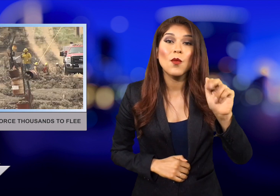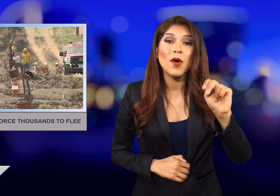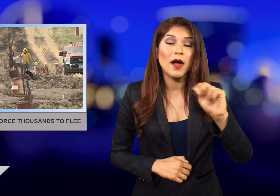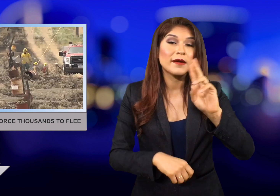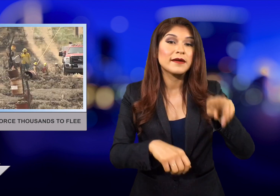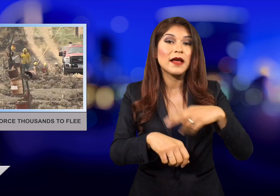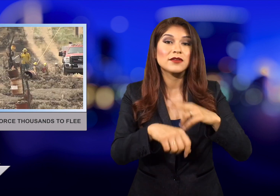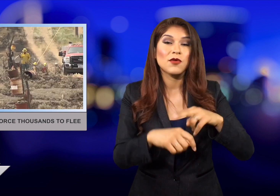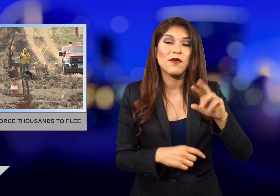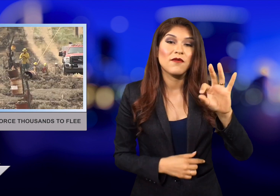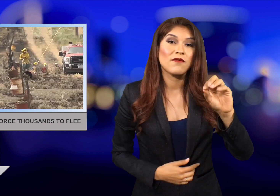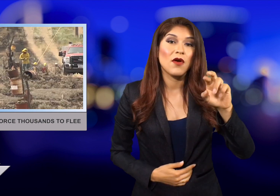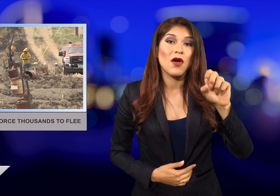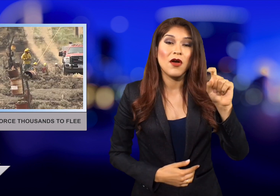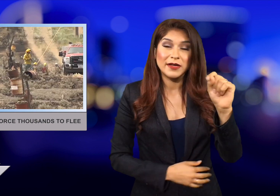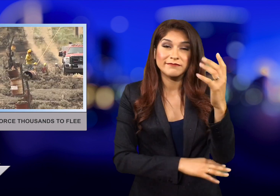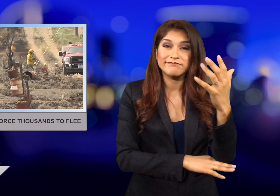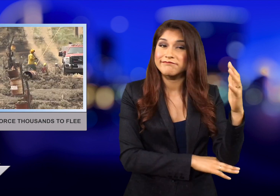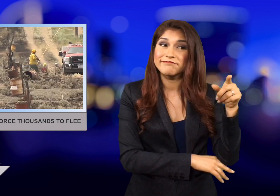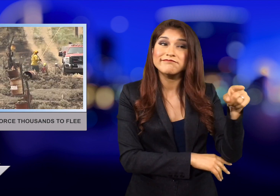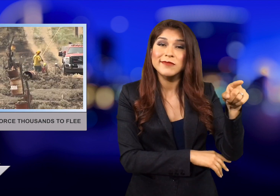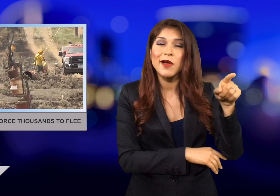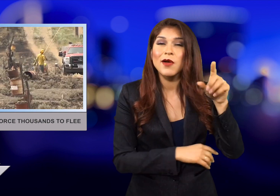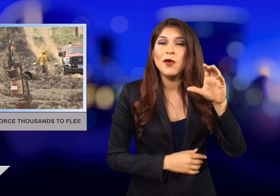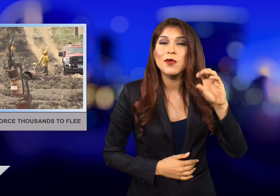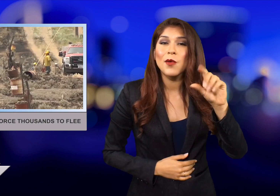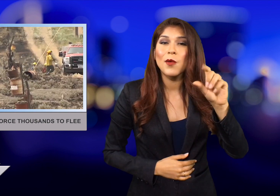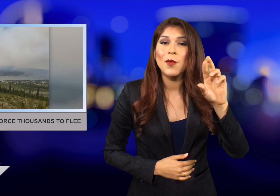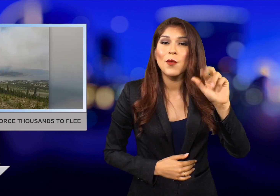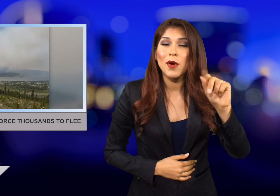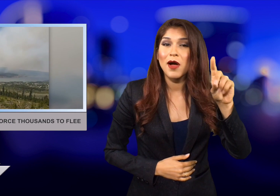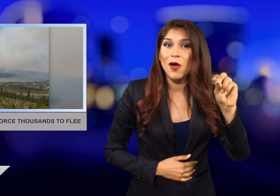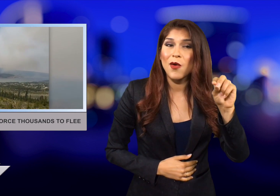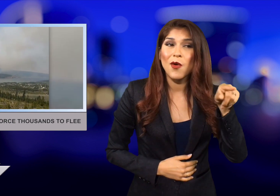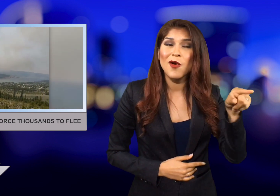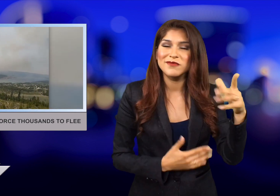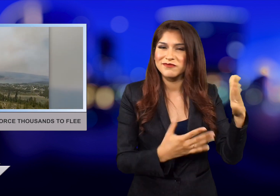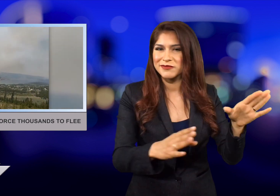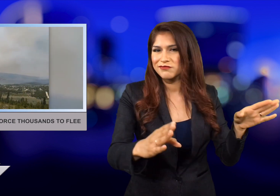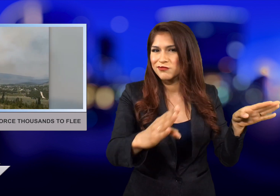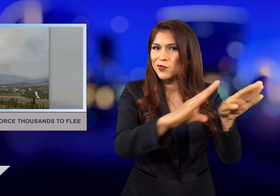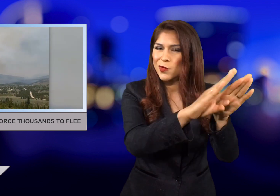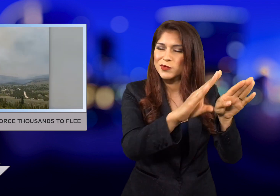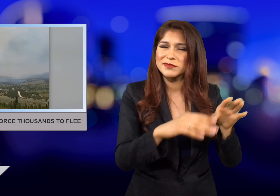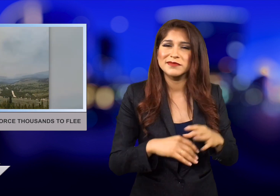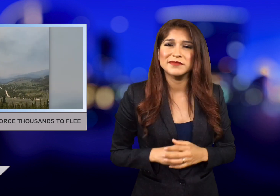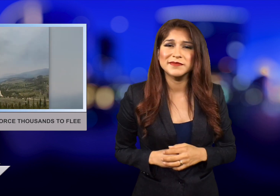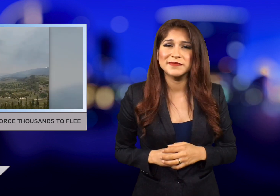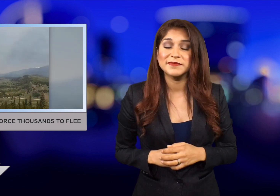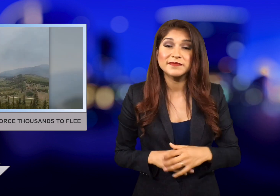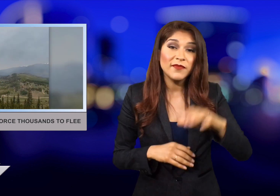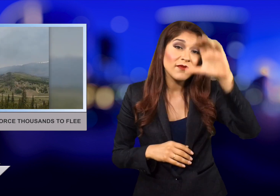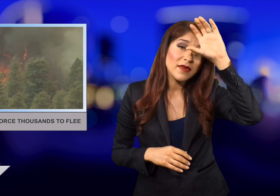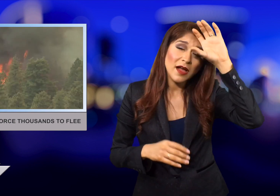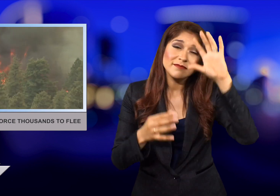Officials closed the San Juan International Forest in Colorado.